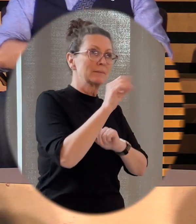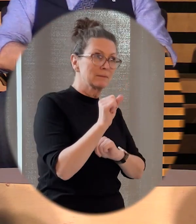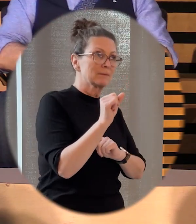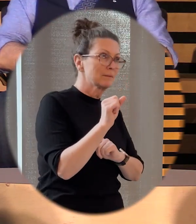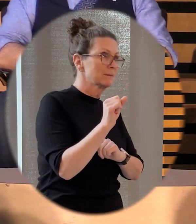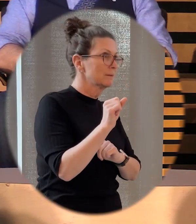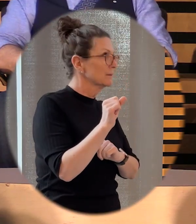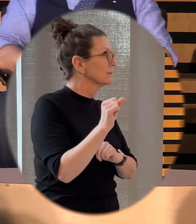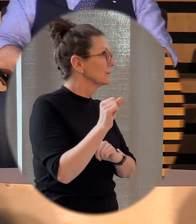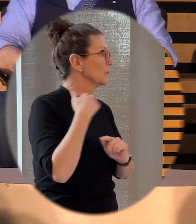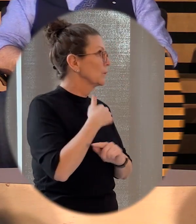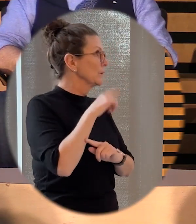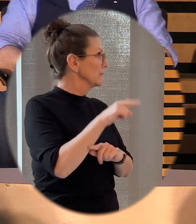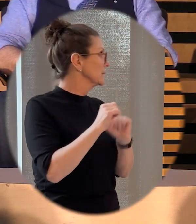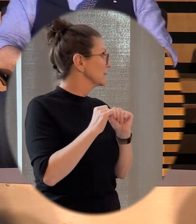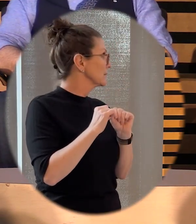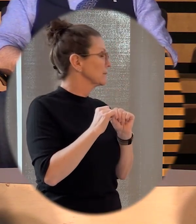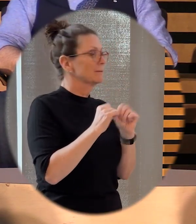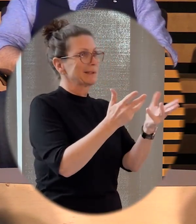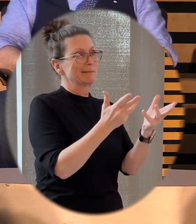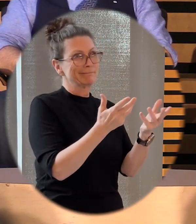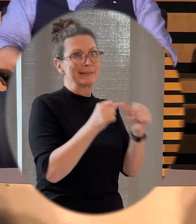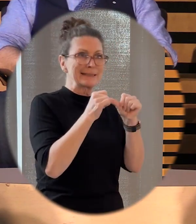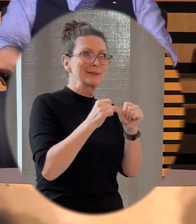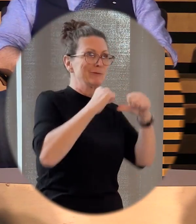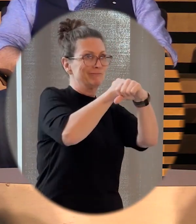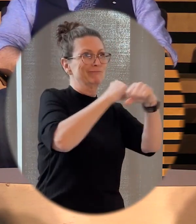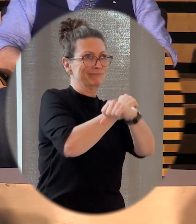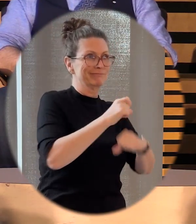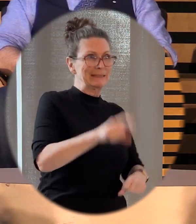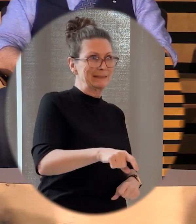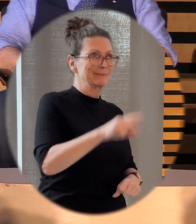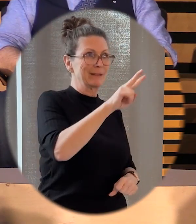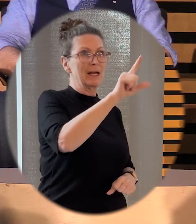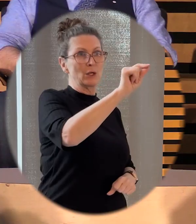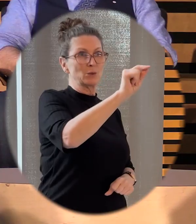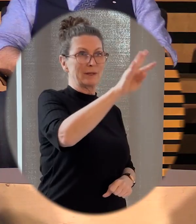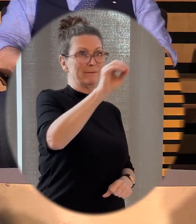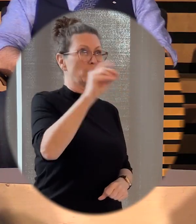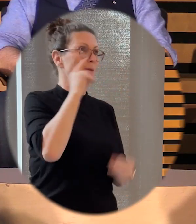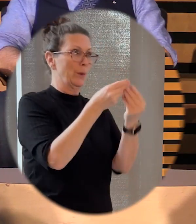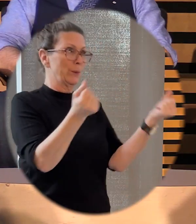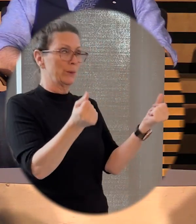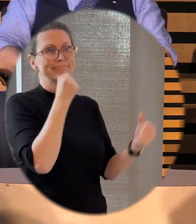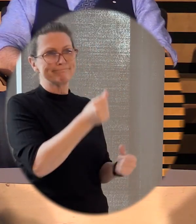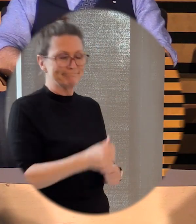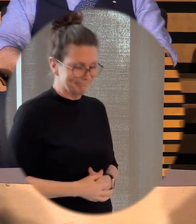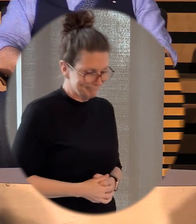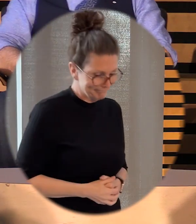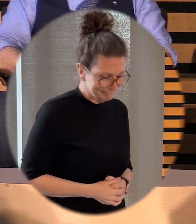be largely continue to be wanting. While within the the current or the the the spring economic,